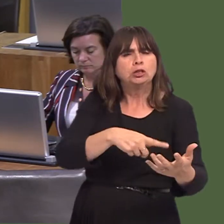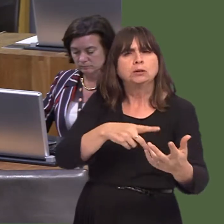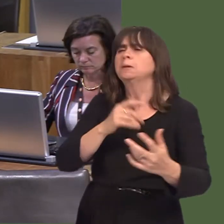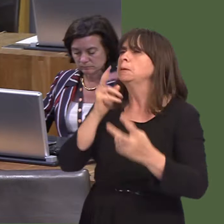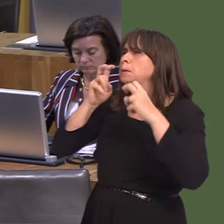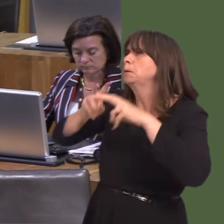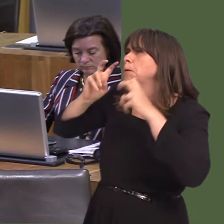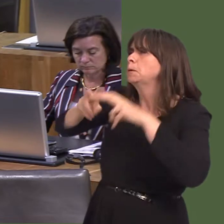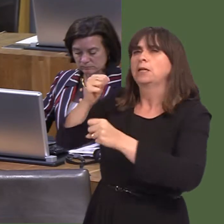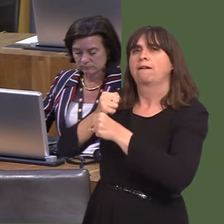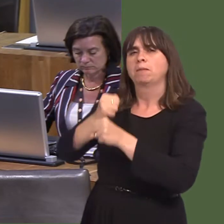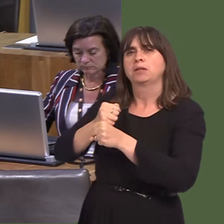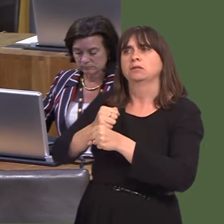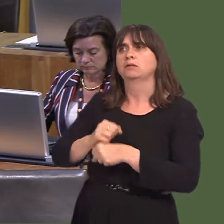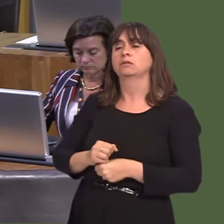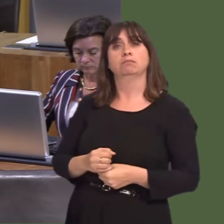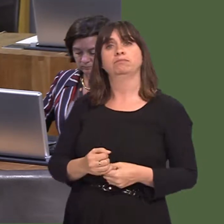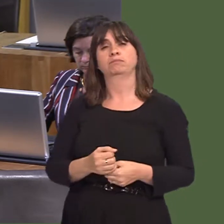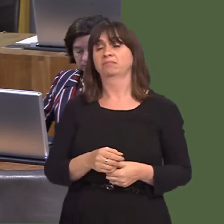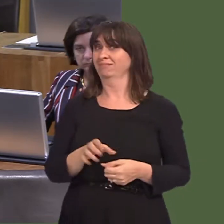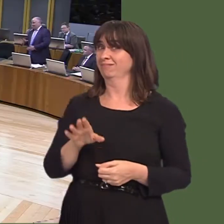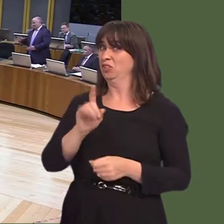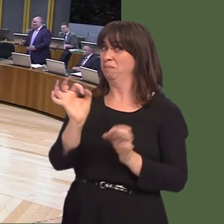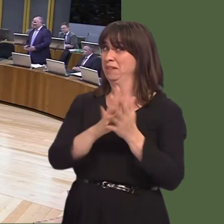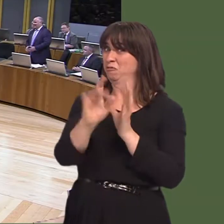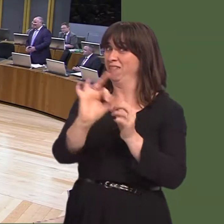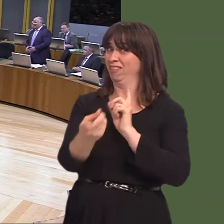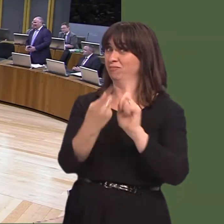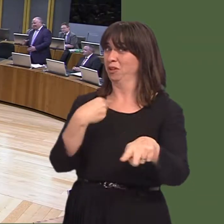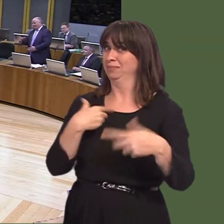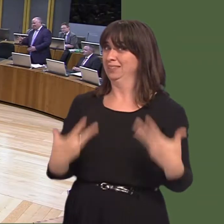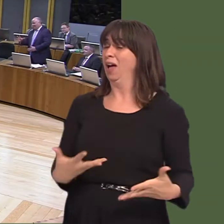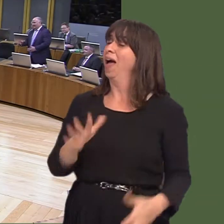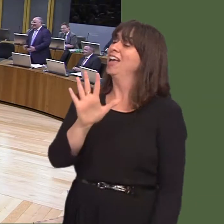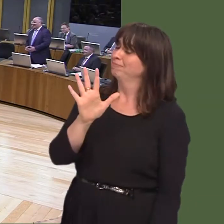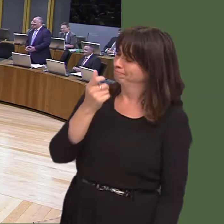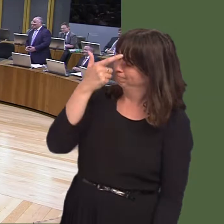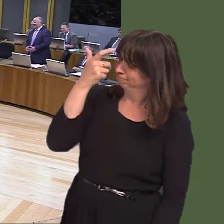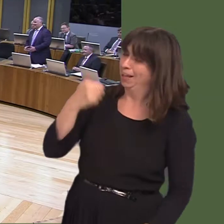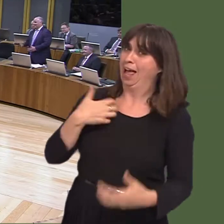Andrew RT Davies AM: It doesn't look as if I'm going to get an answer. I appreciate that, but I'll look forward to the answer when it comes.